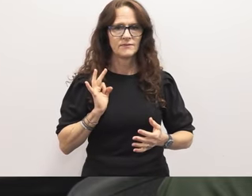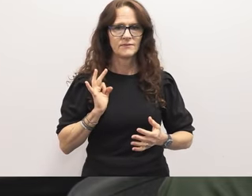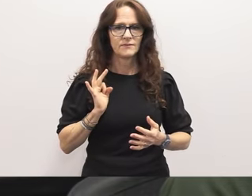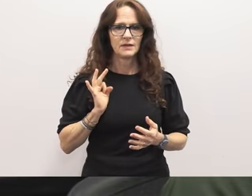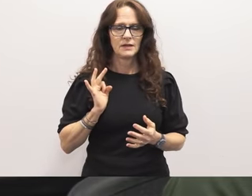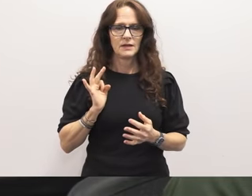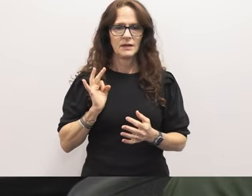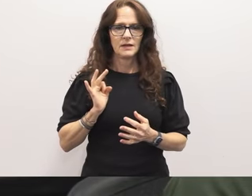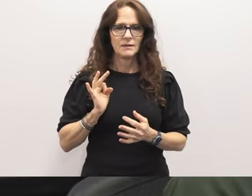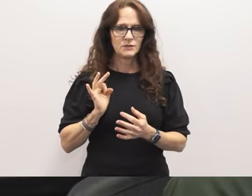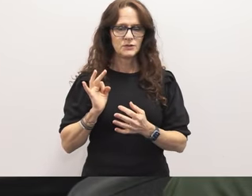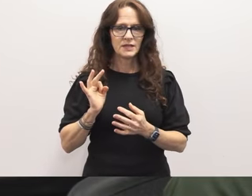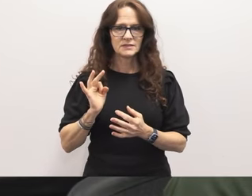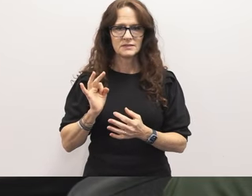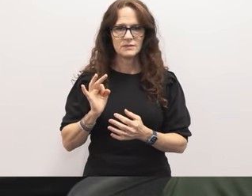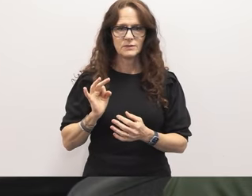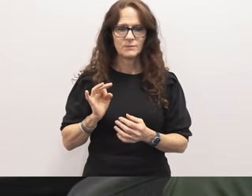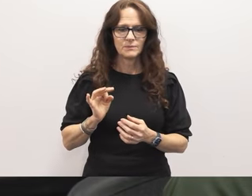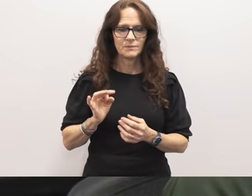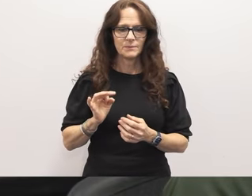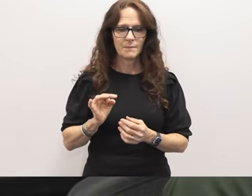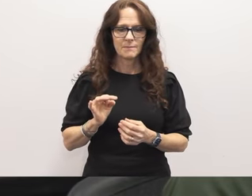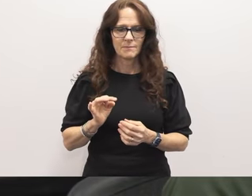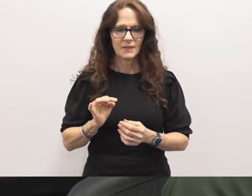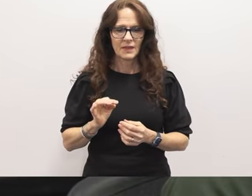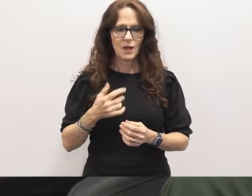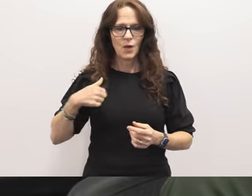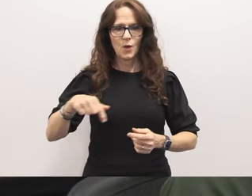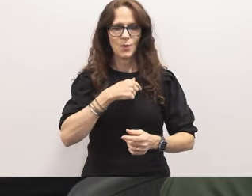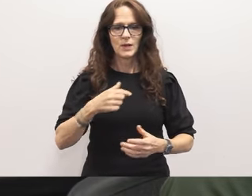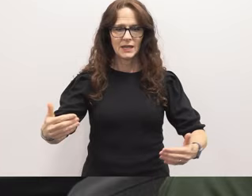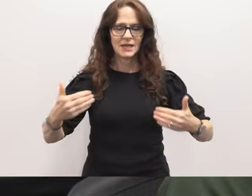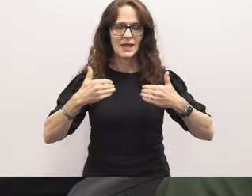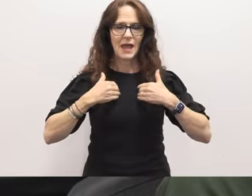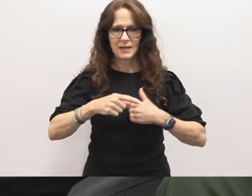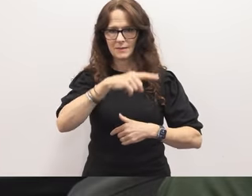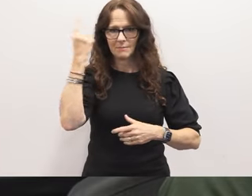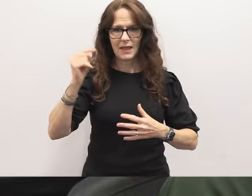which is what we're kind of doing right now, where we had our Black African American students